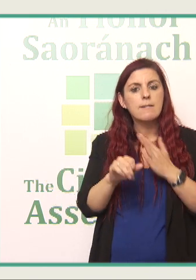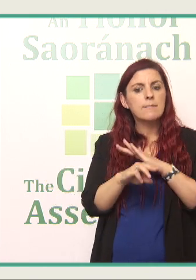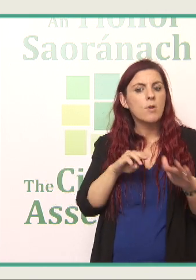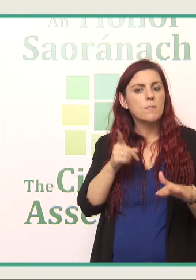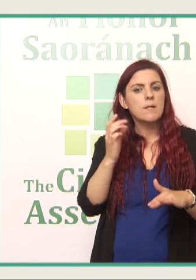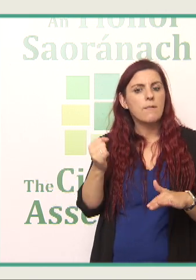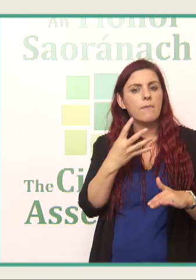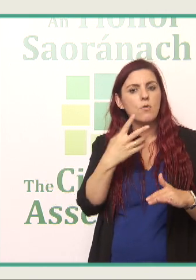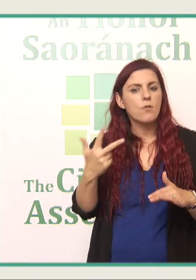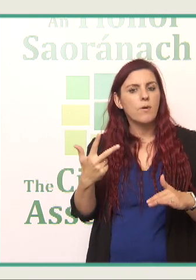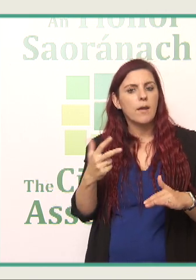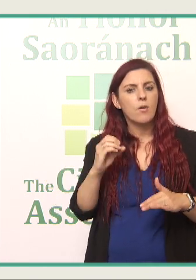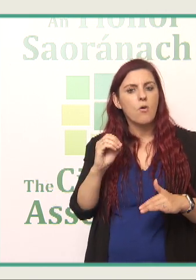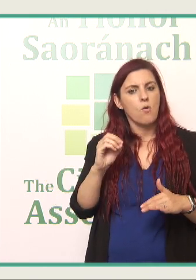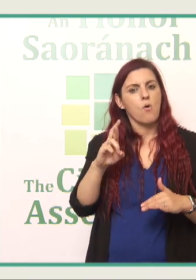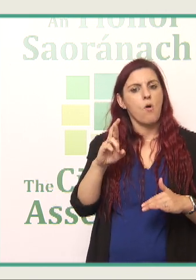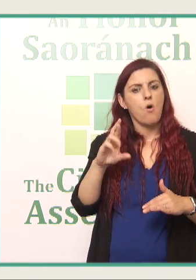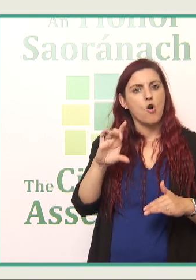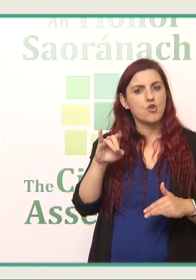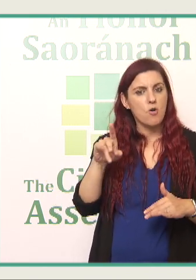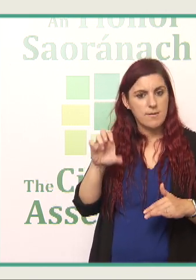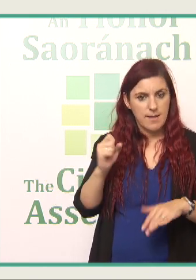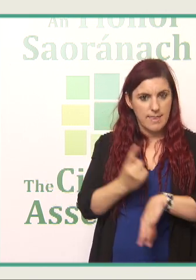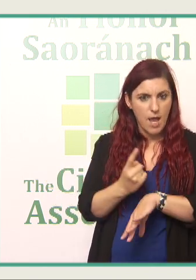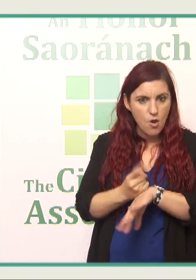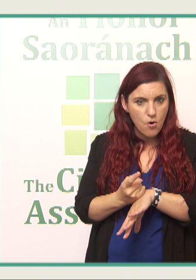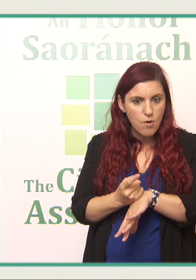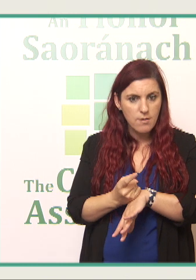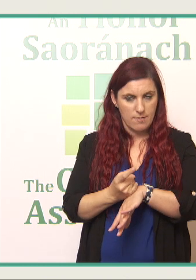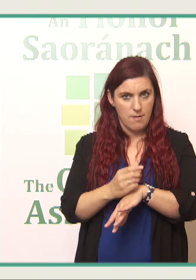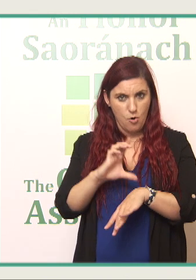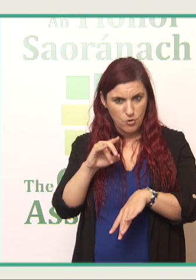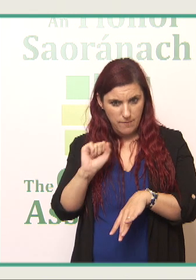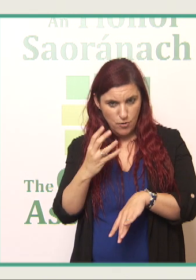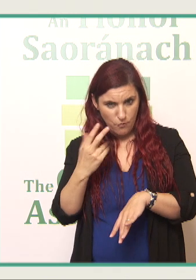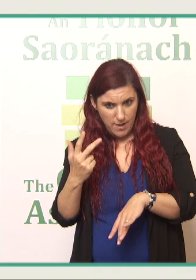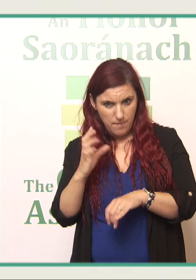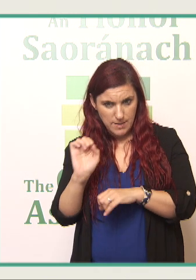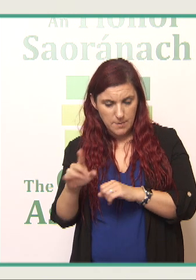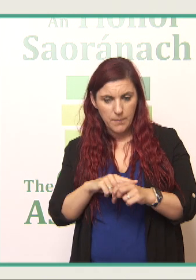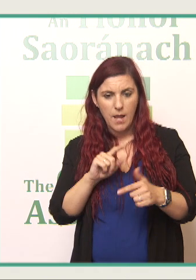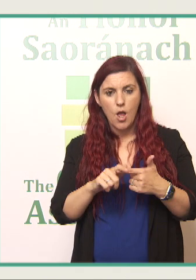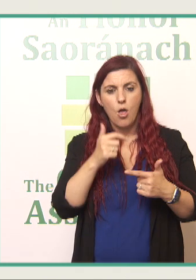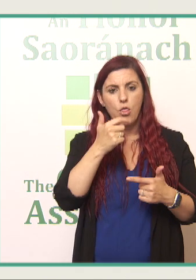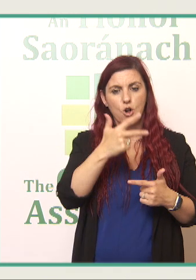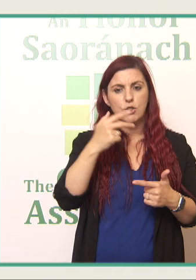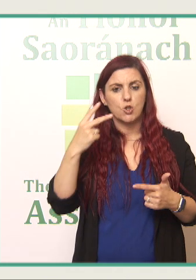43 Orchards sourced from Seed Savers that amazing clear charity planted we had 32 puns right across